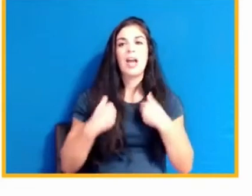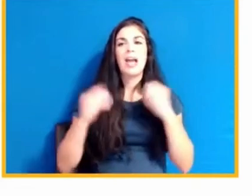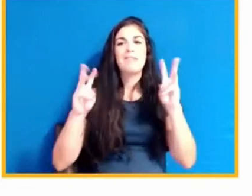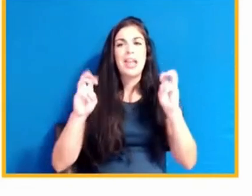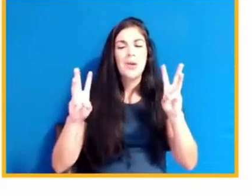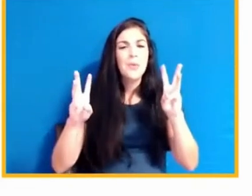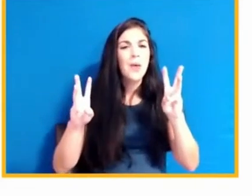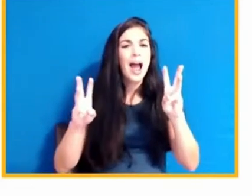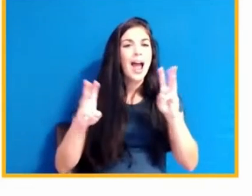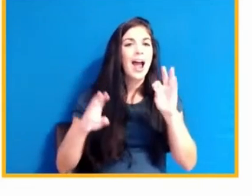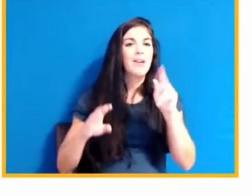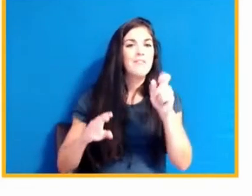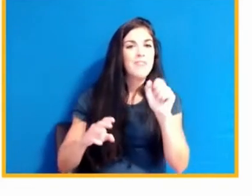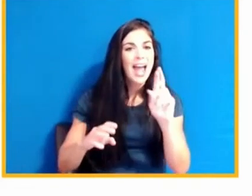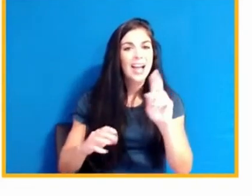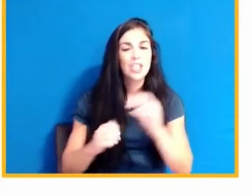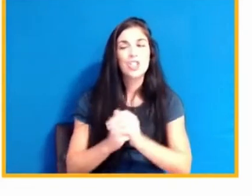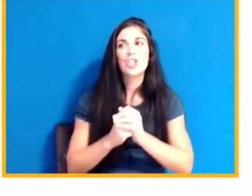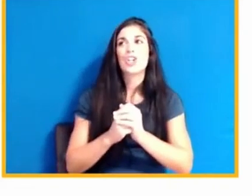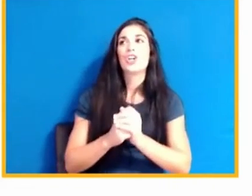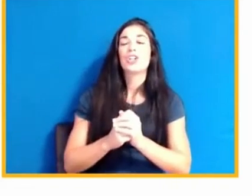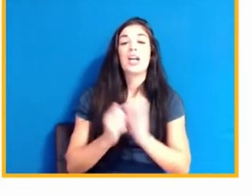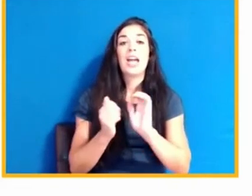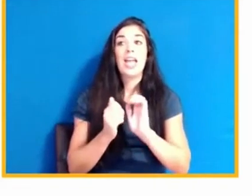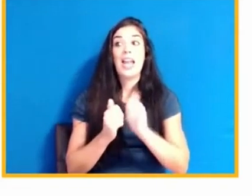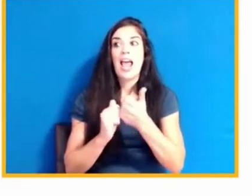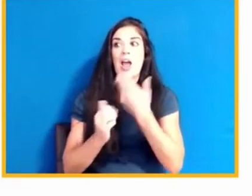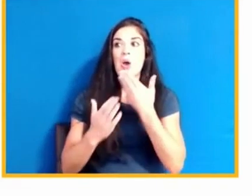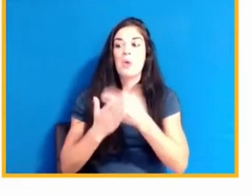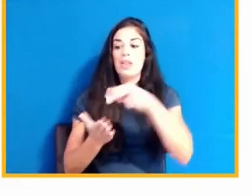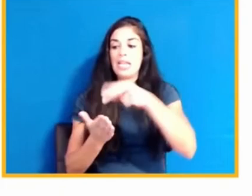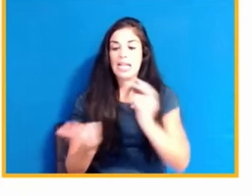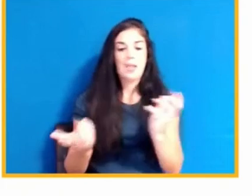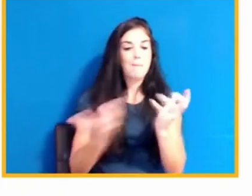musicality, which is how well your dance matches with the music that you've chosen,